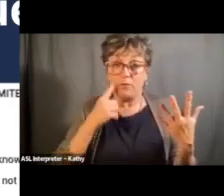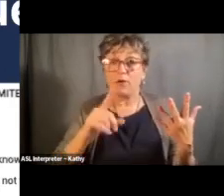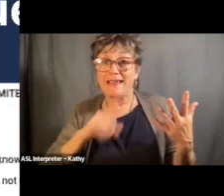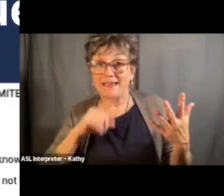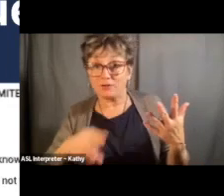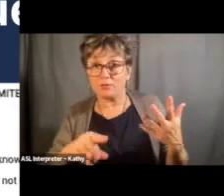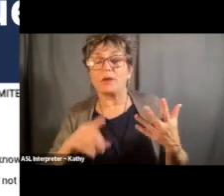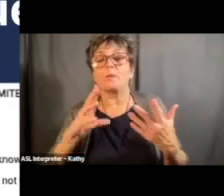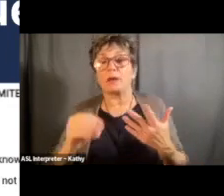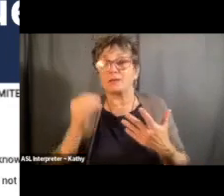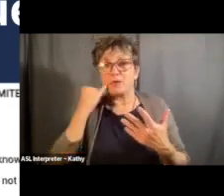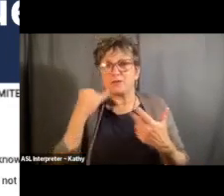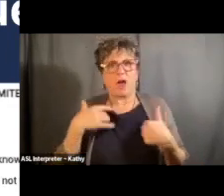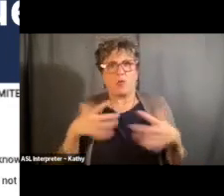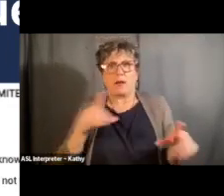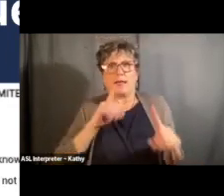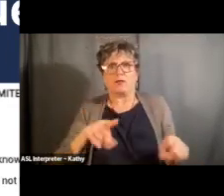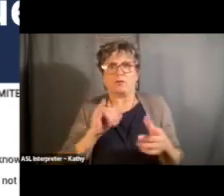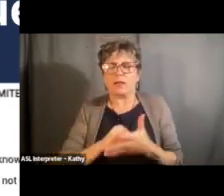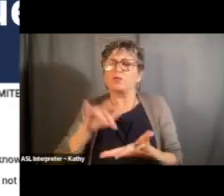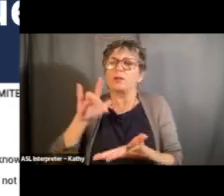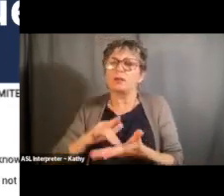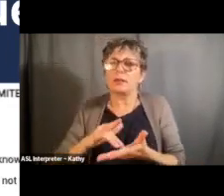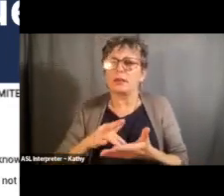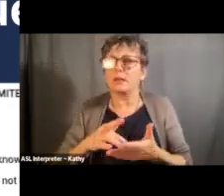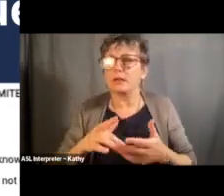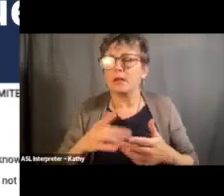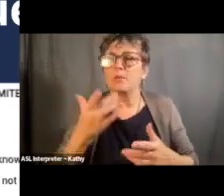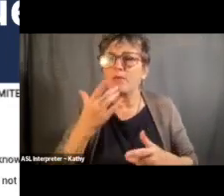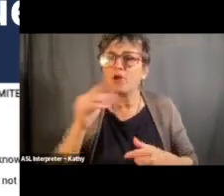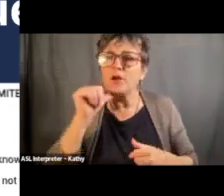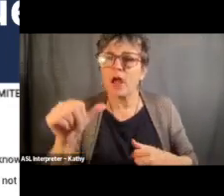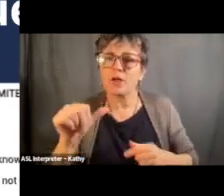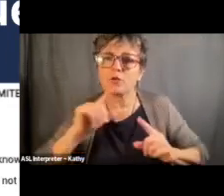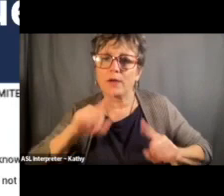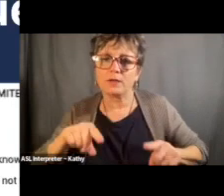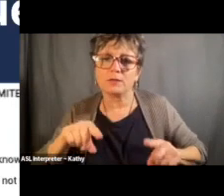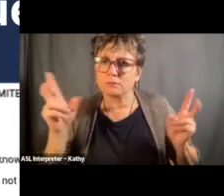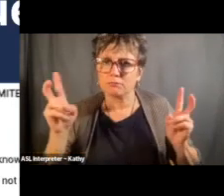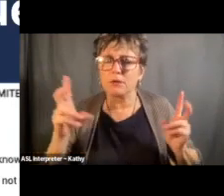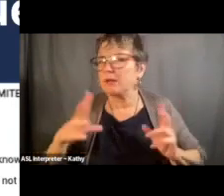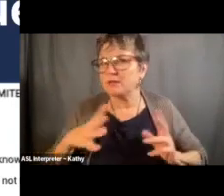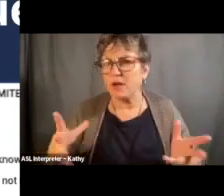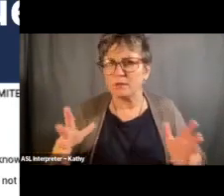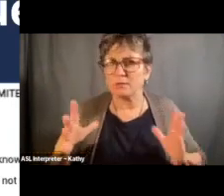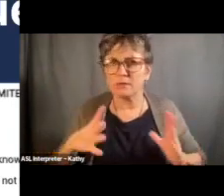The reason quality of life is so important to uh pharmaceutical companies and drug developers